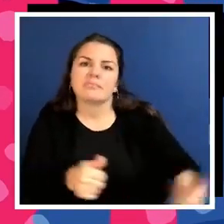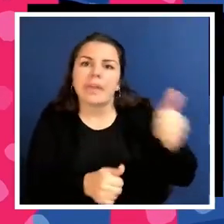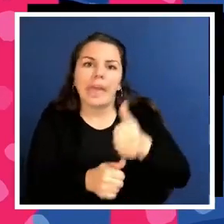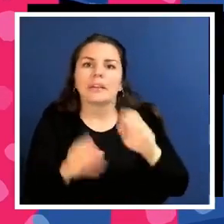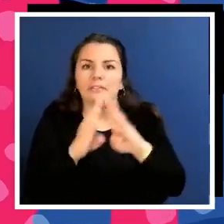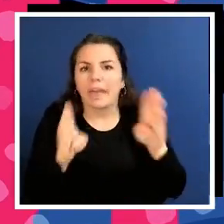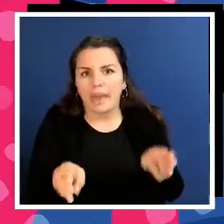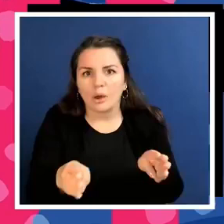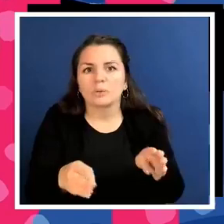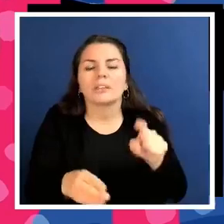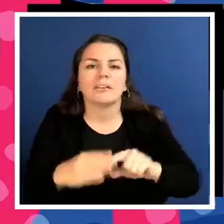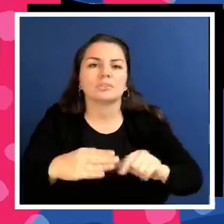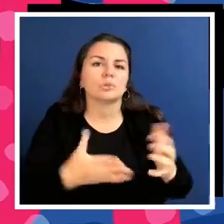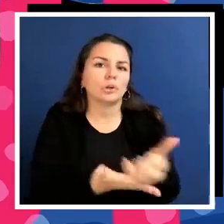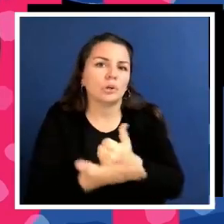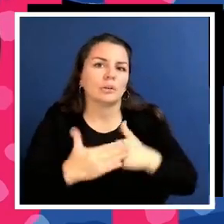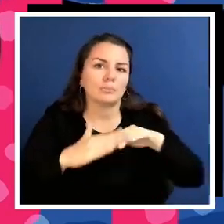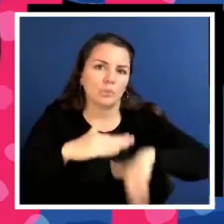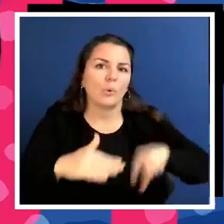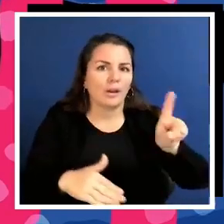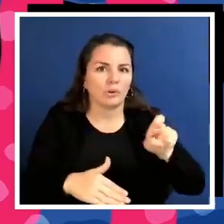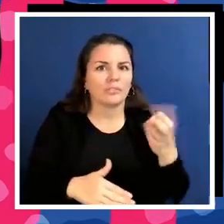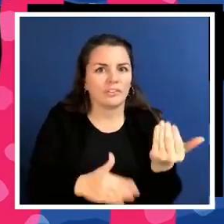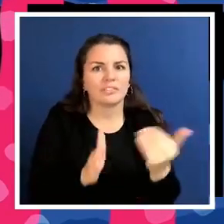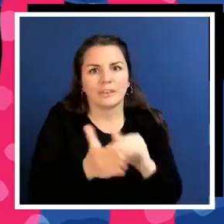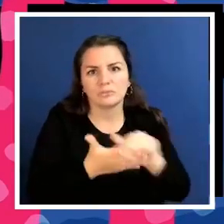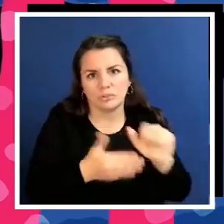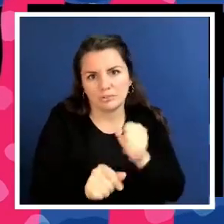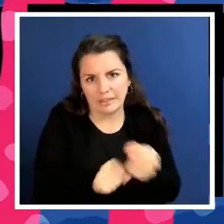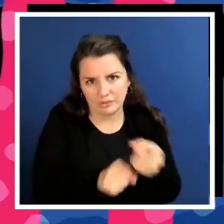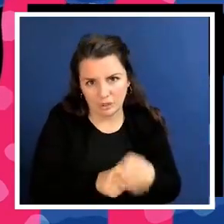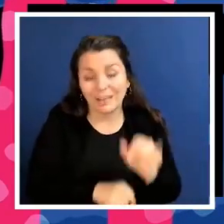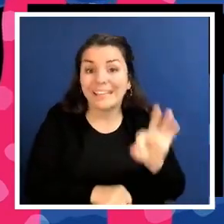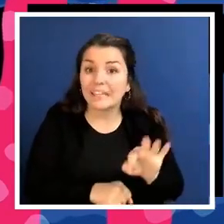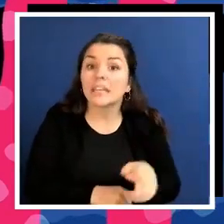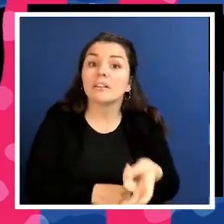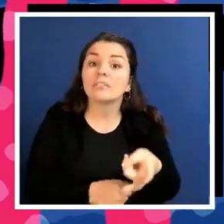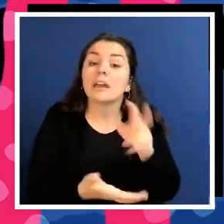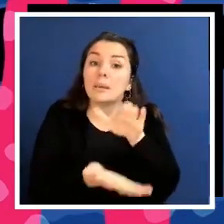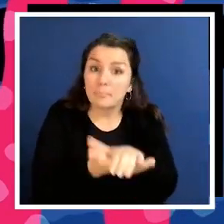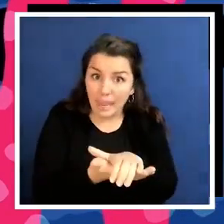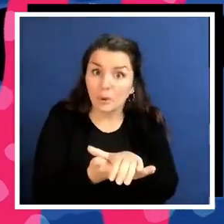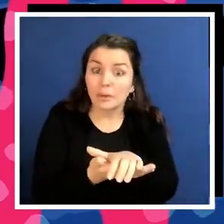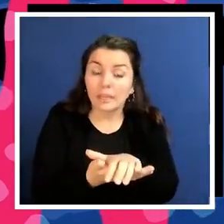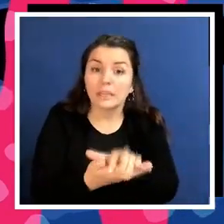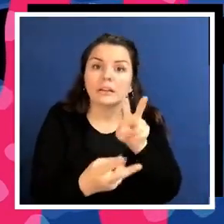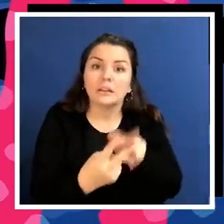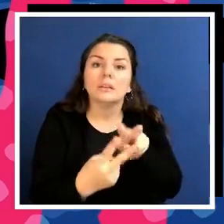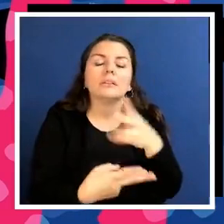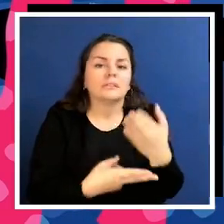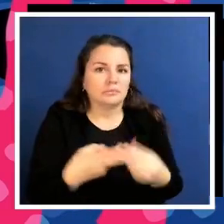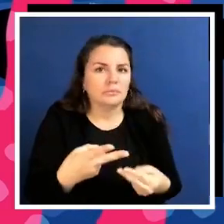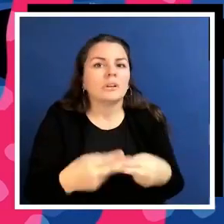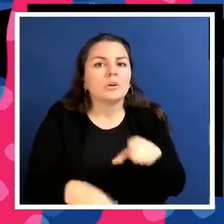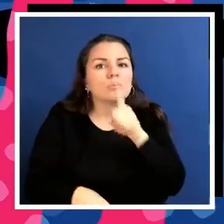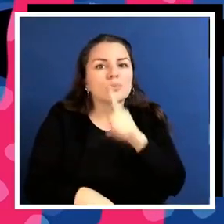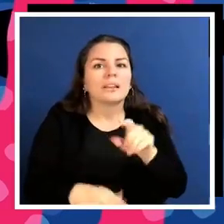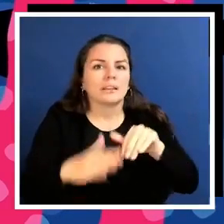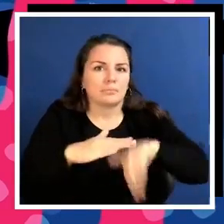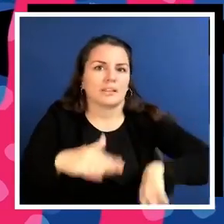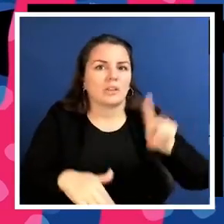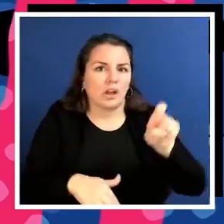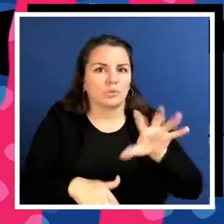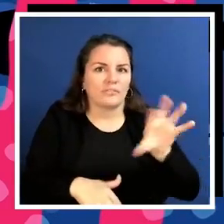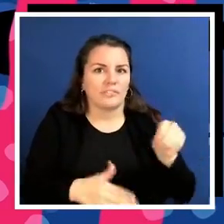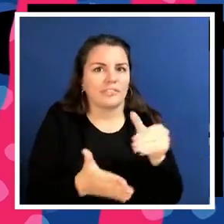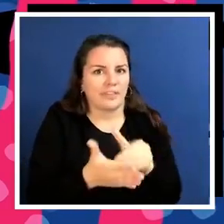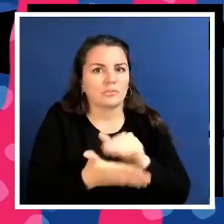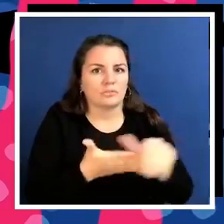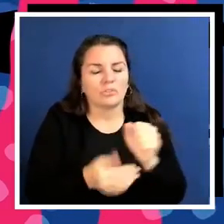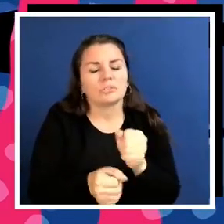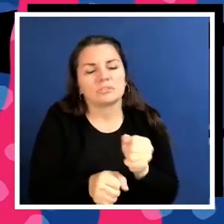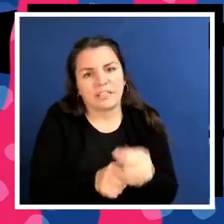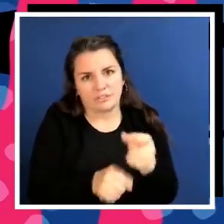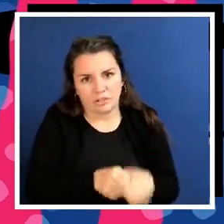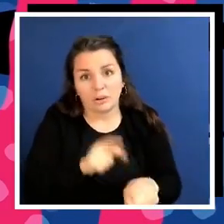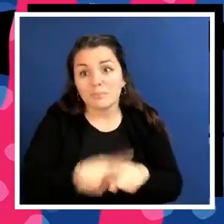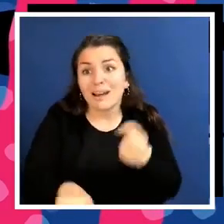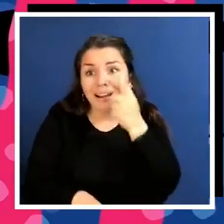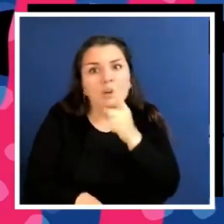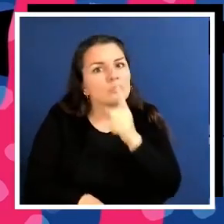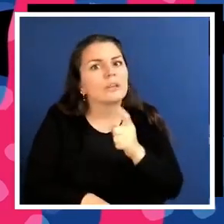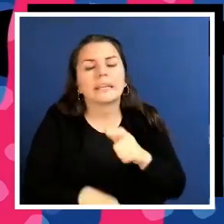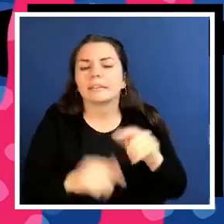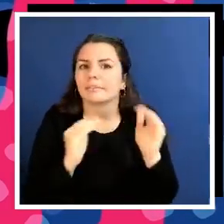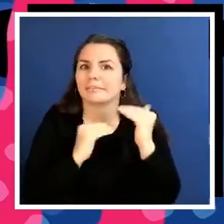PER YEAR.